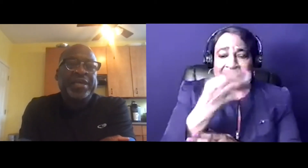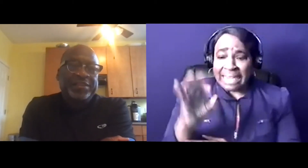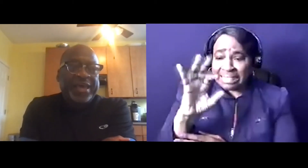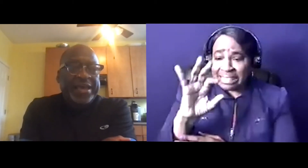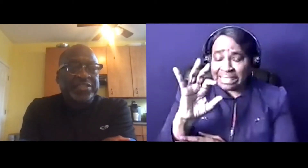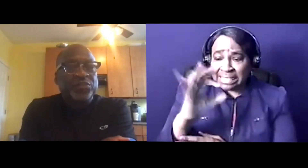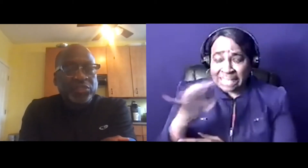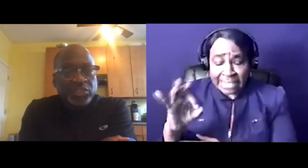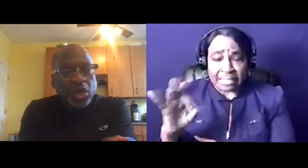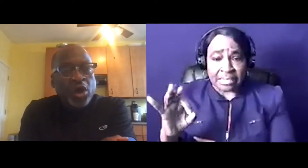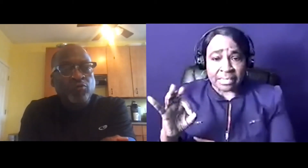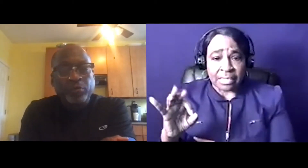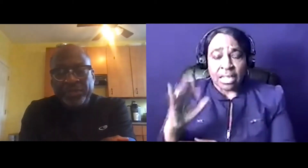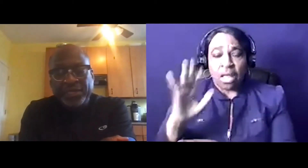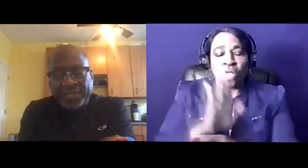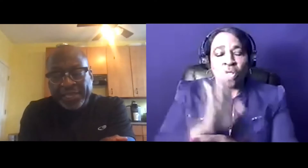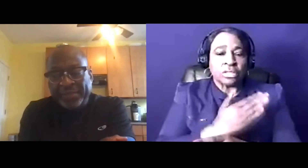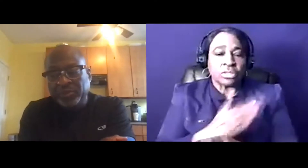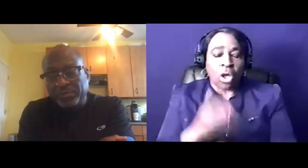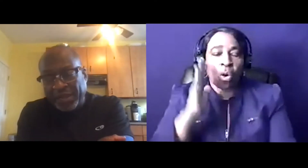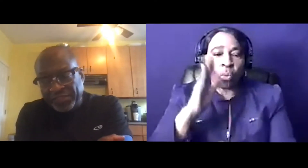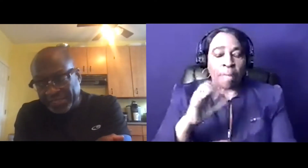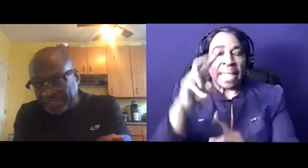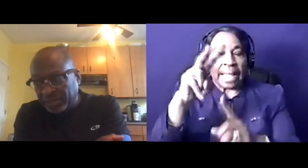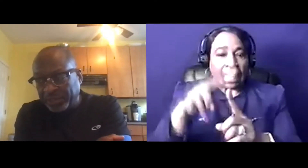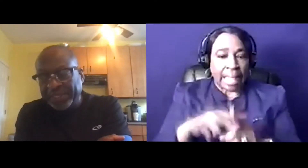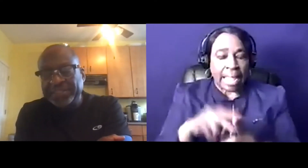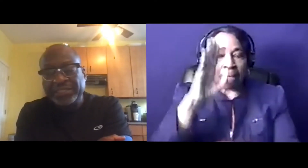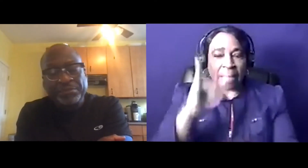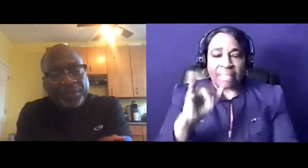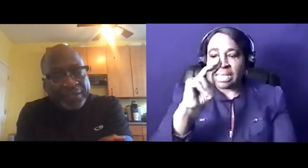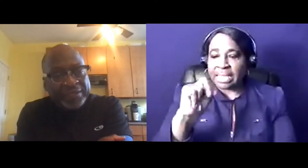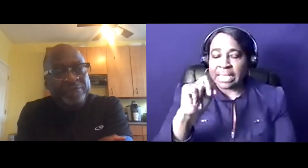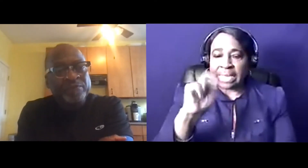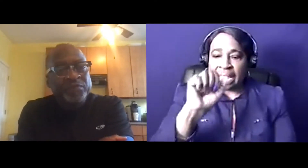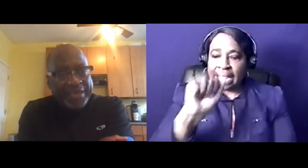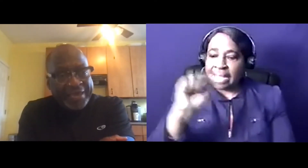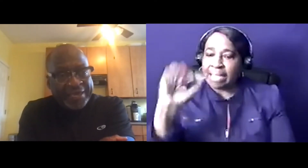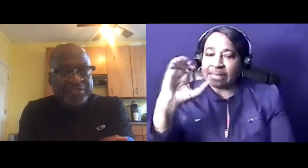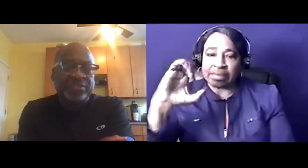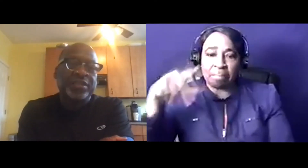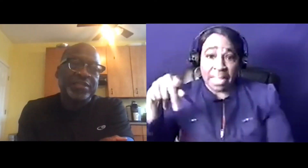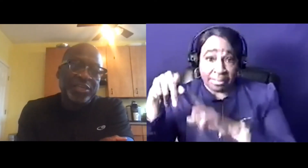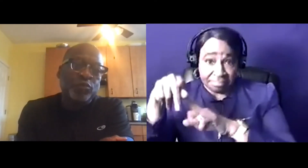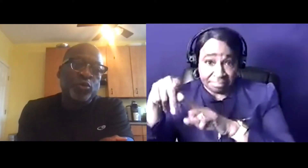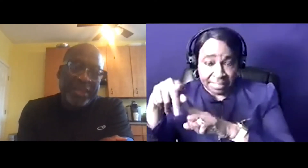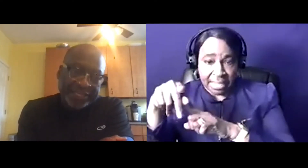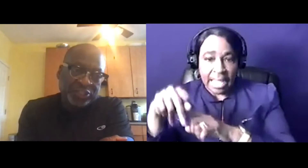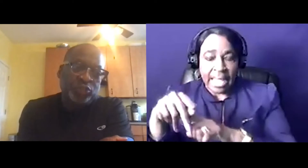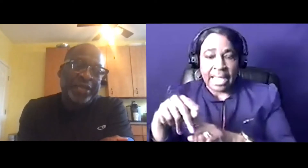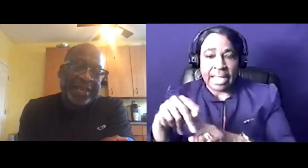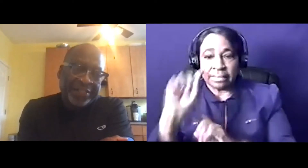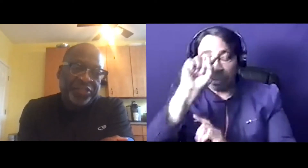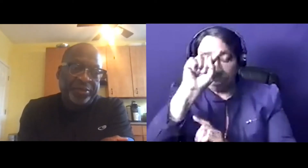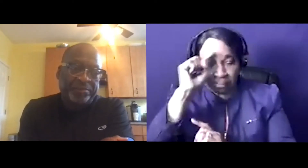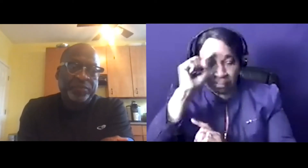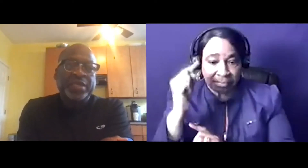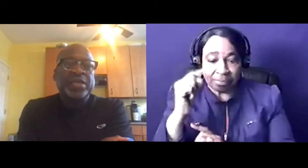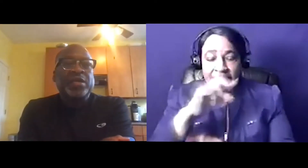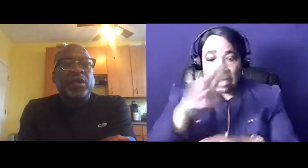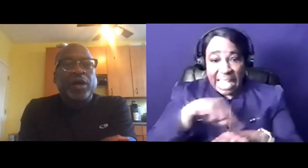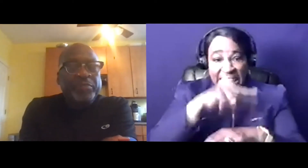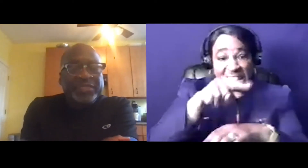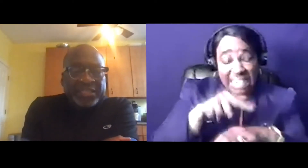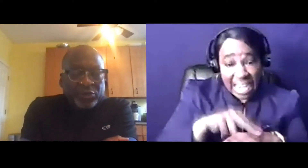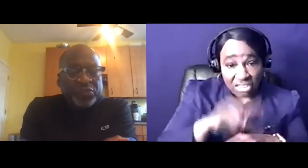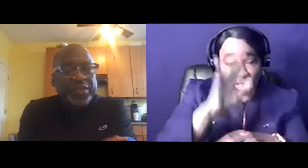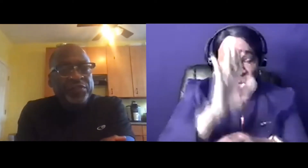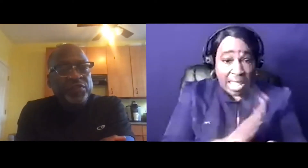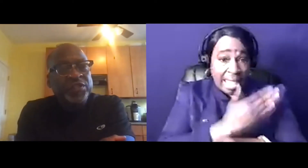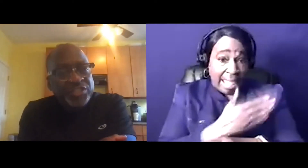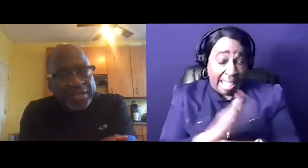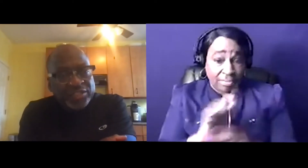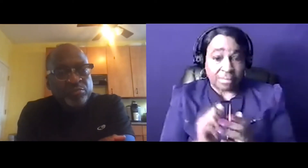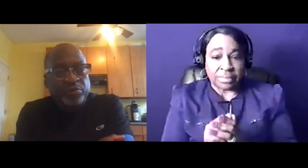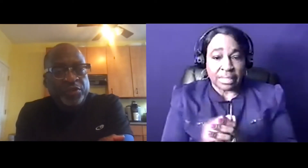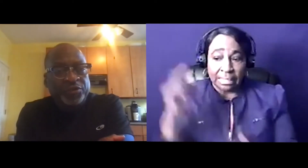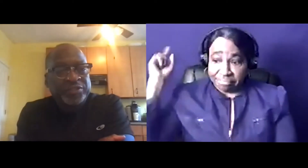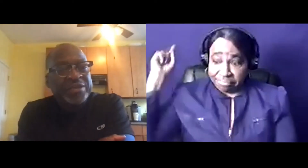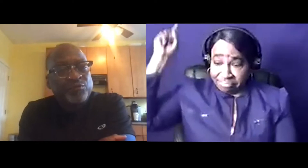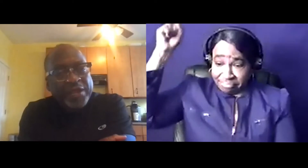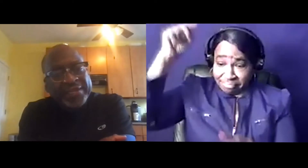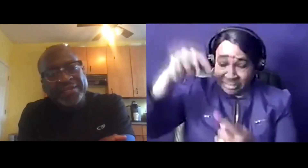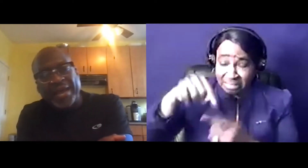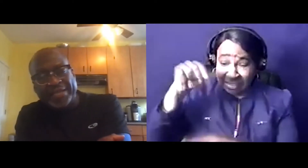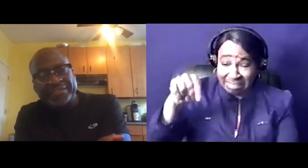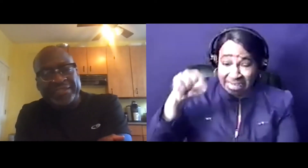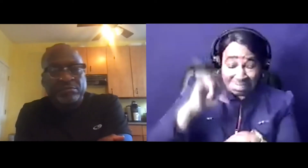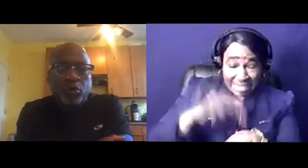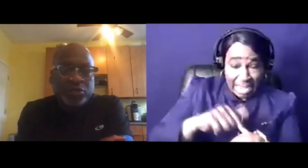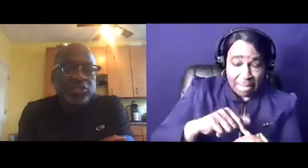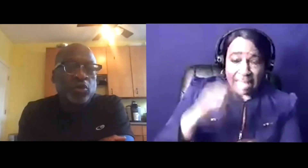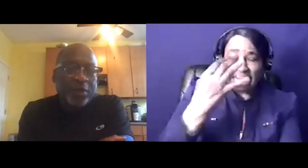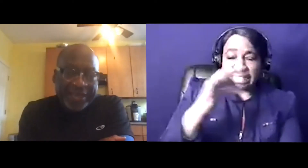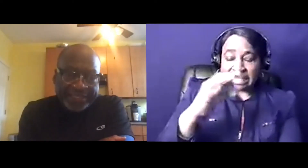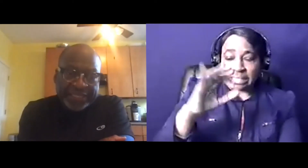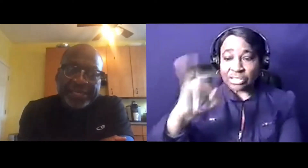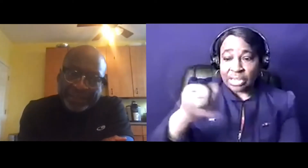that the song will be claimed by the NAACP as the Negro National Anthem. Up until then, the Johnson brothers had recognized it moreso as a hymn.